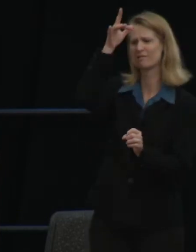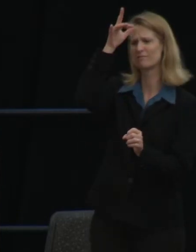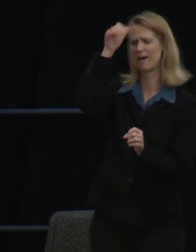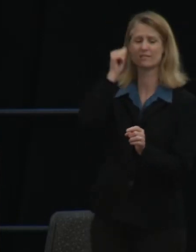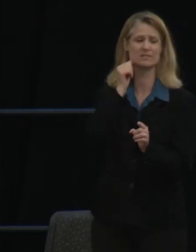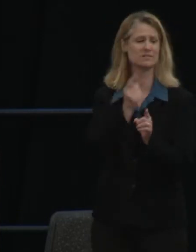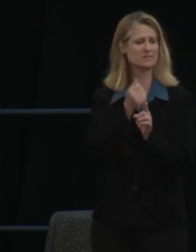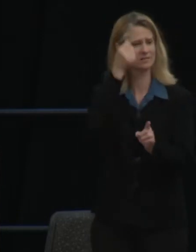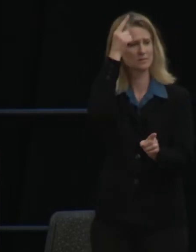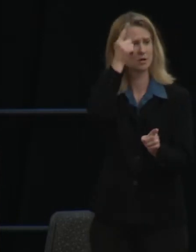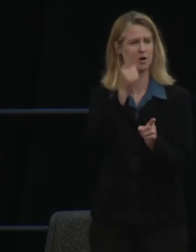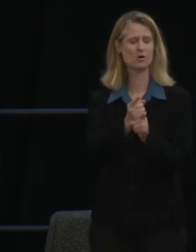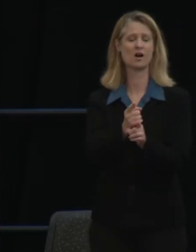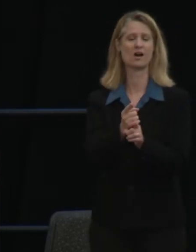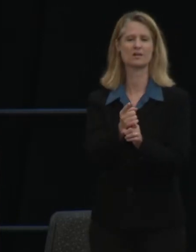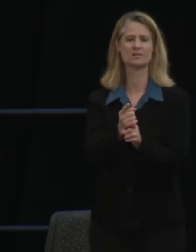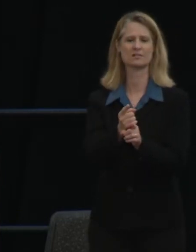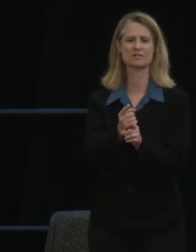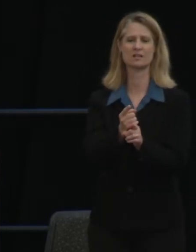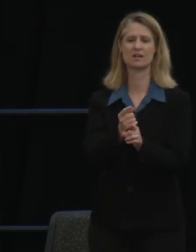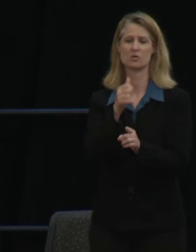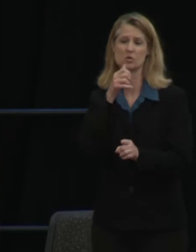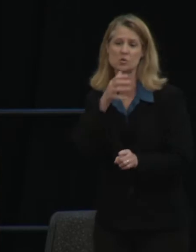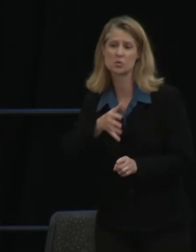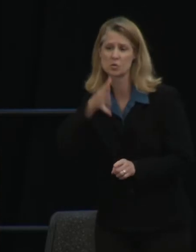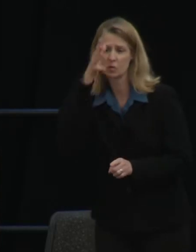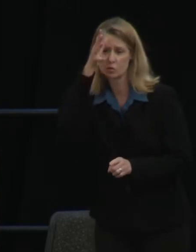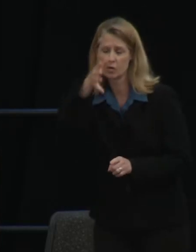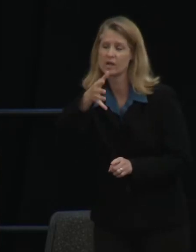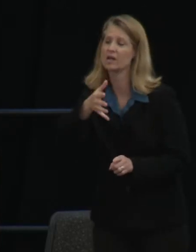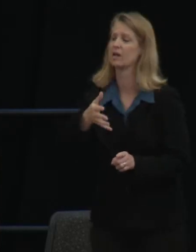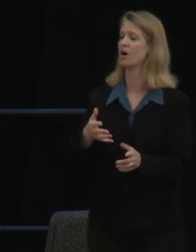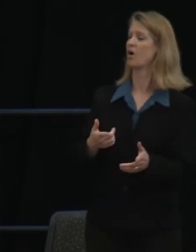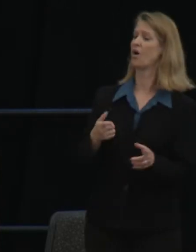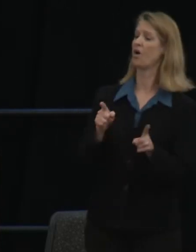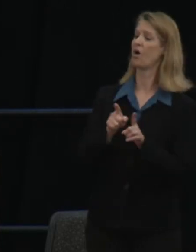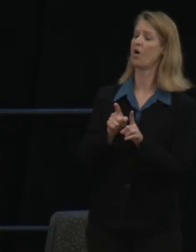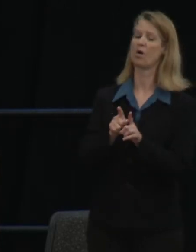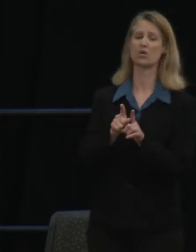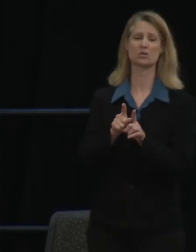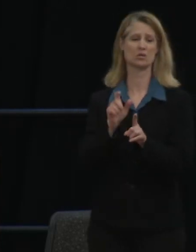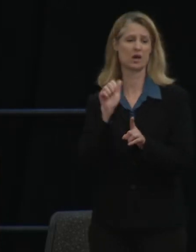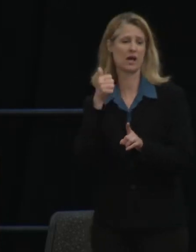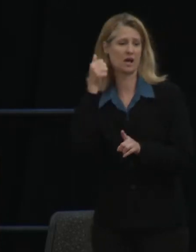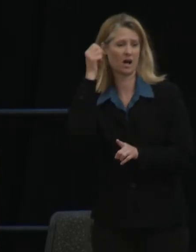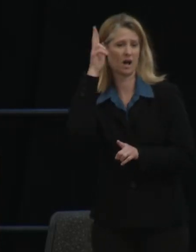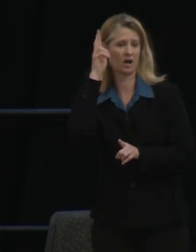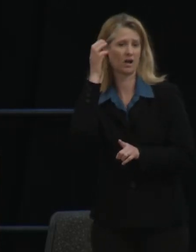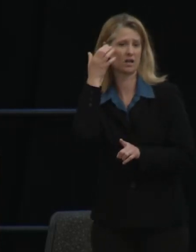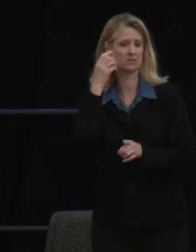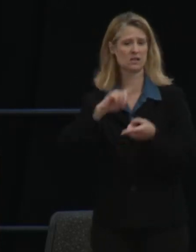sisters and brothers, grandparents, and extended family and friends.